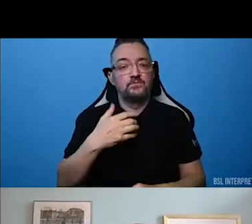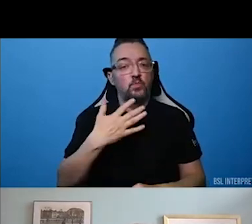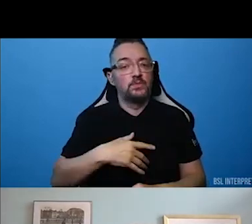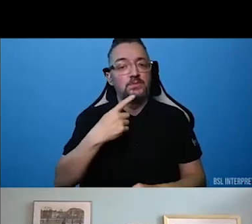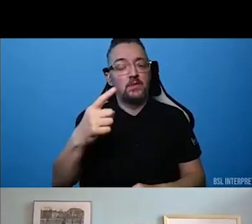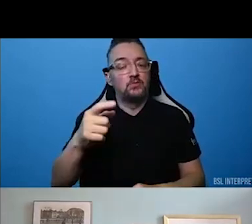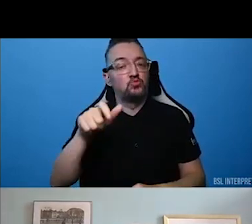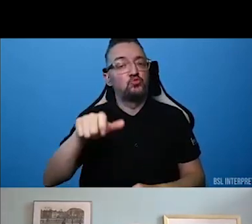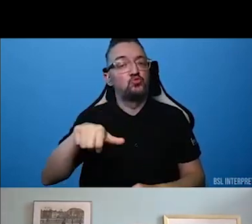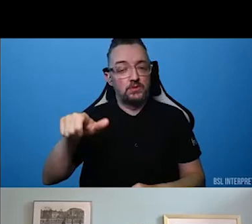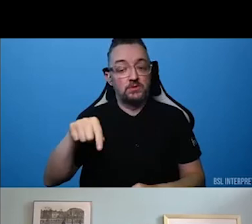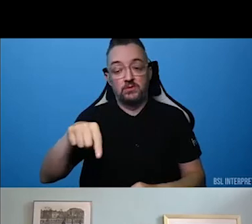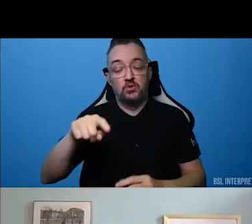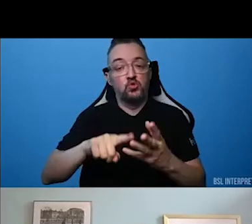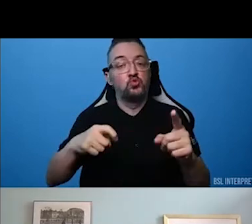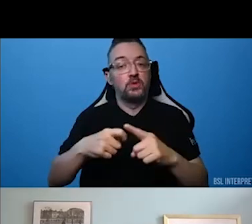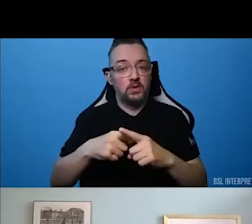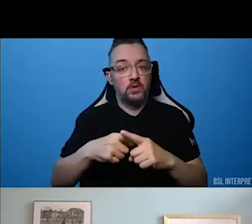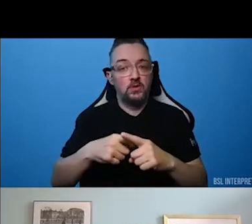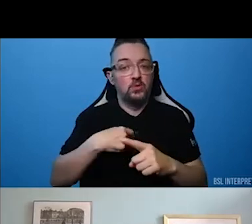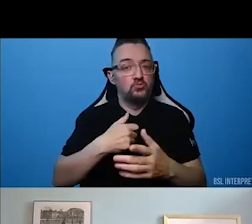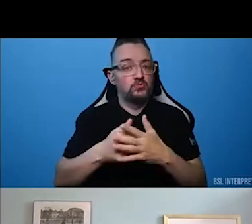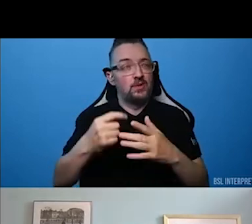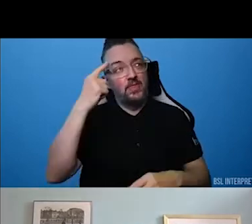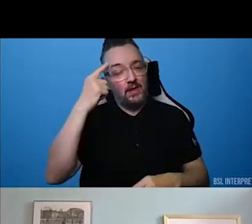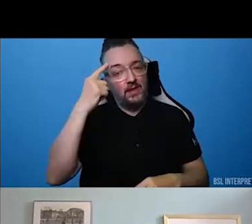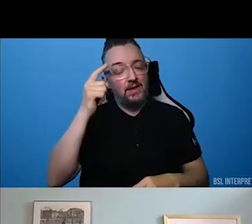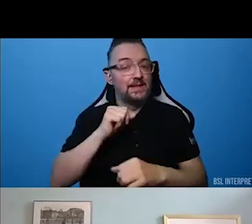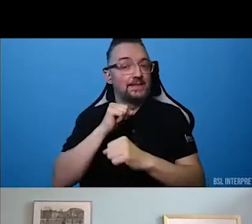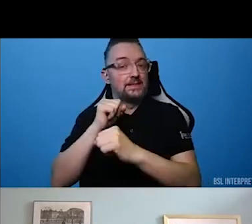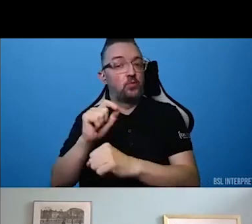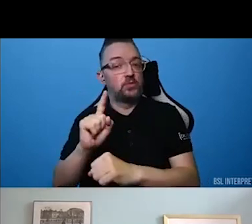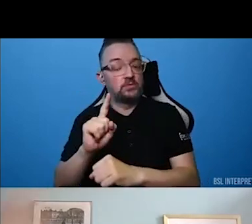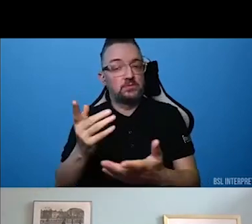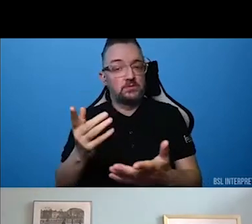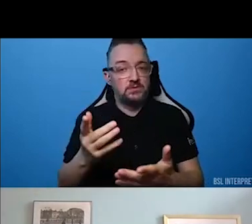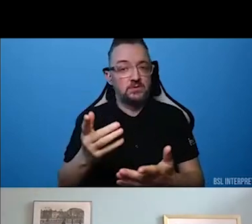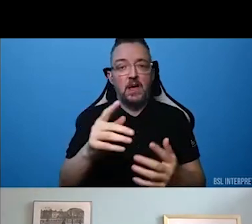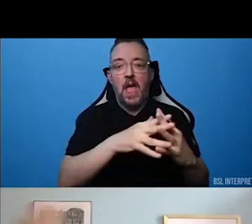is that in the UK we often think of slavery as like an American problem right,